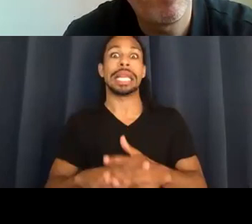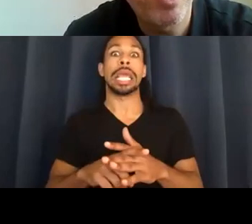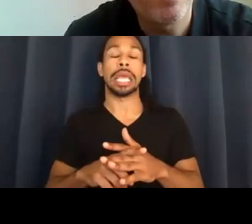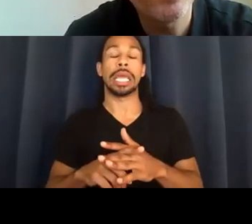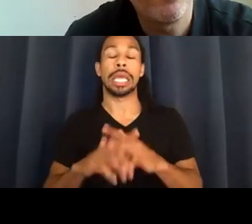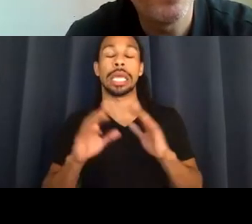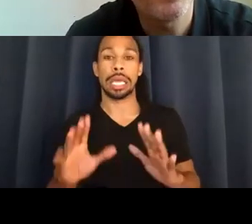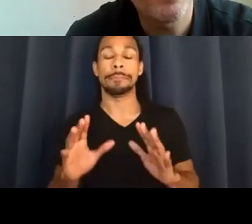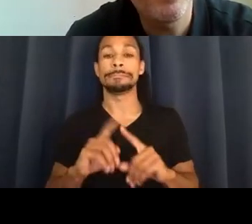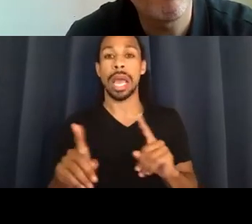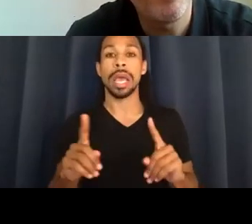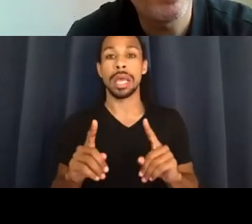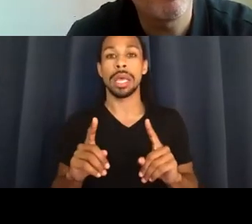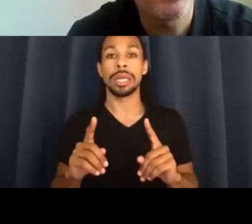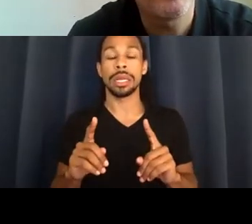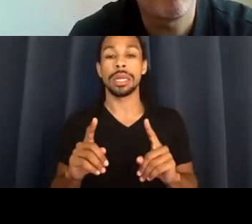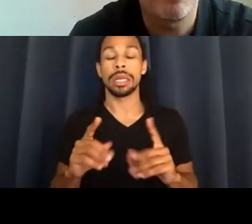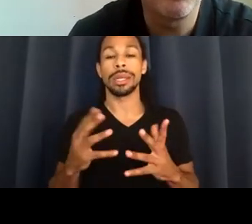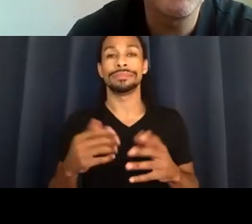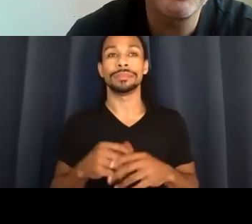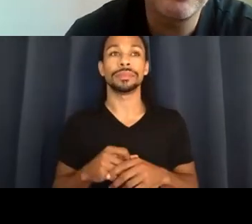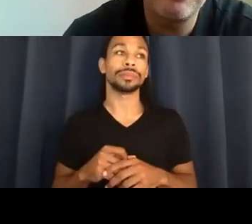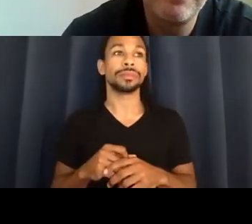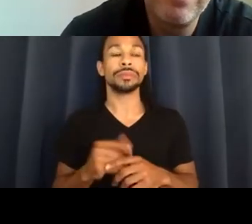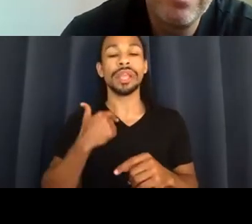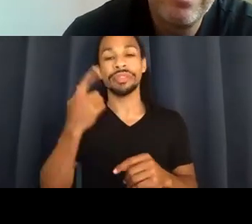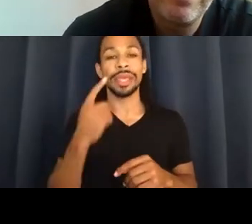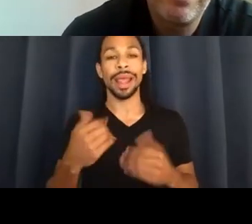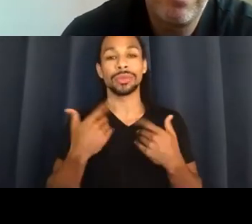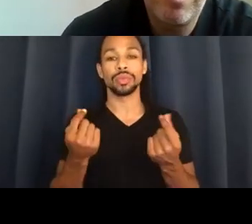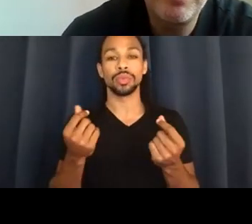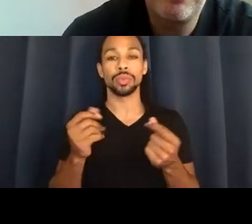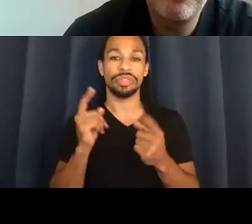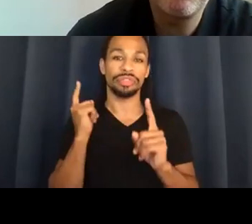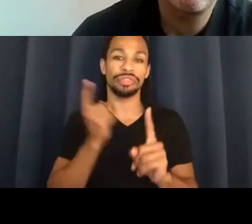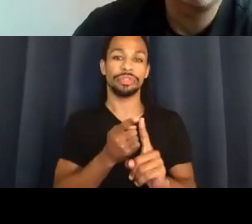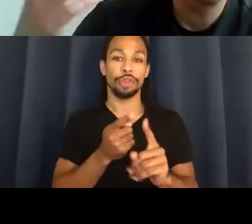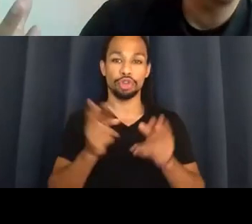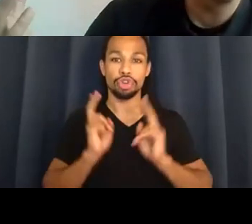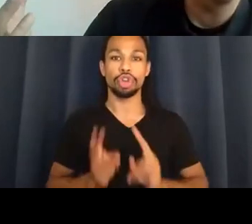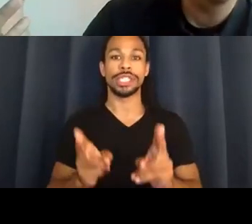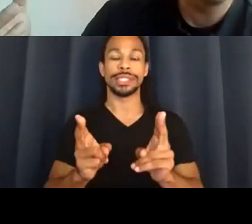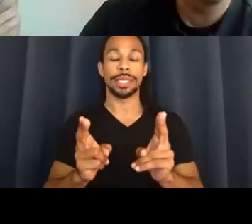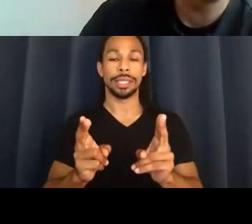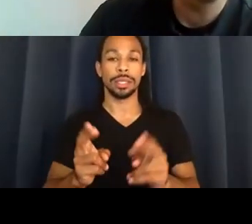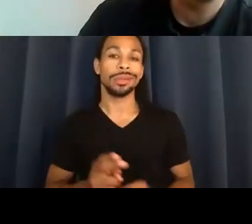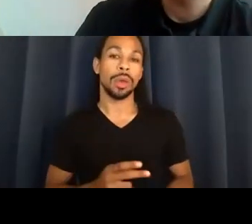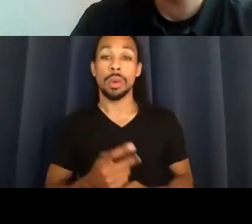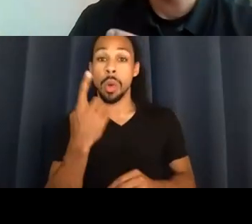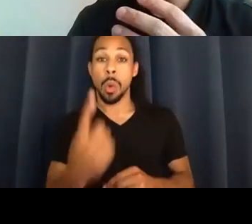about also, I think it may come down to urgency. On one hand, I'm thinking about urgency versus